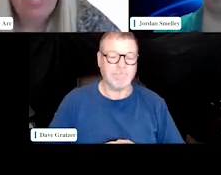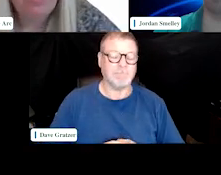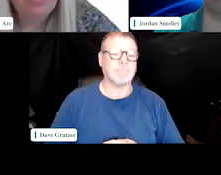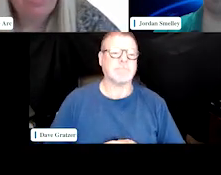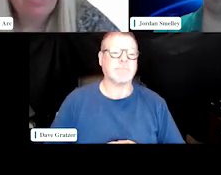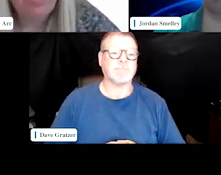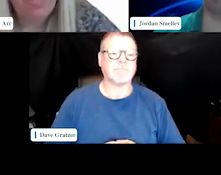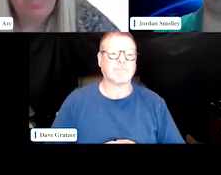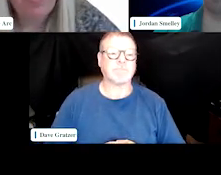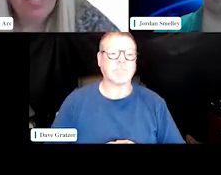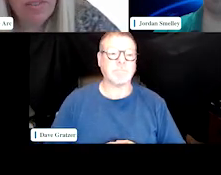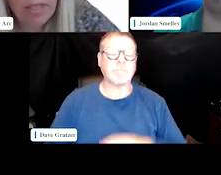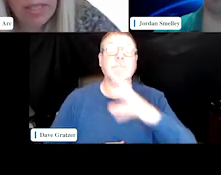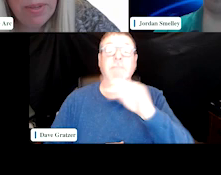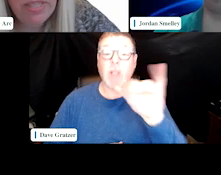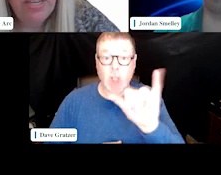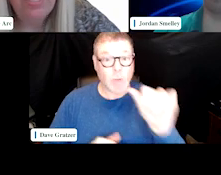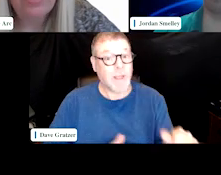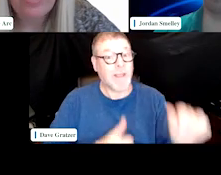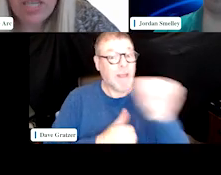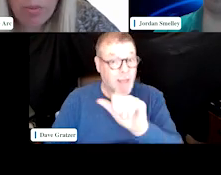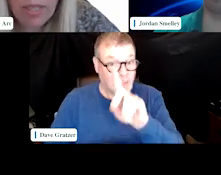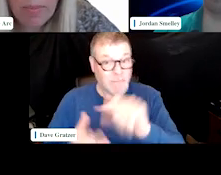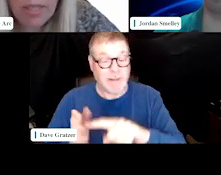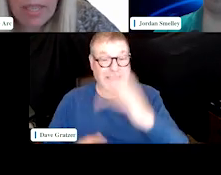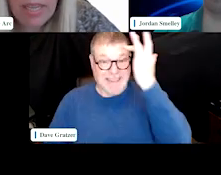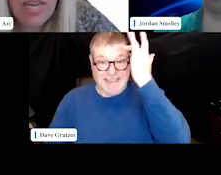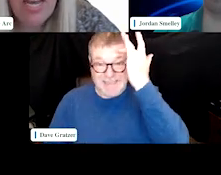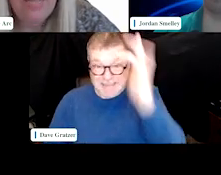Now, there's also another disability called intellectual disability.